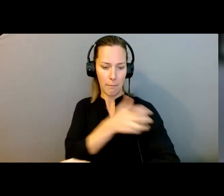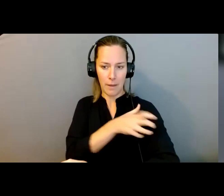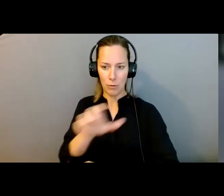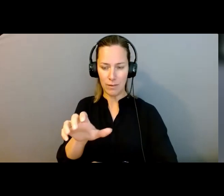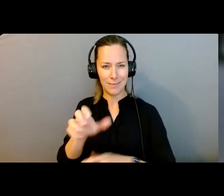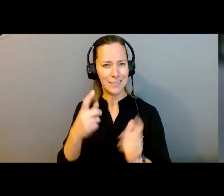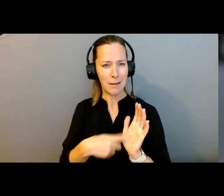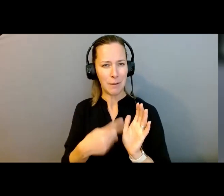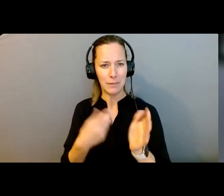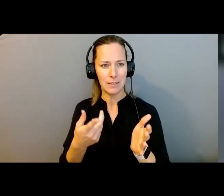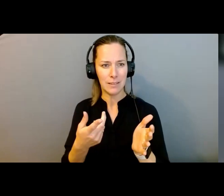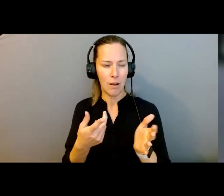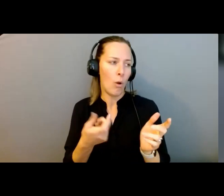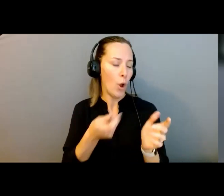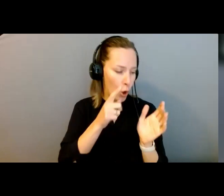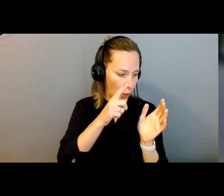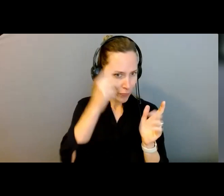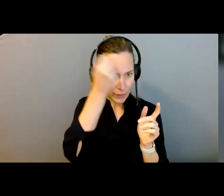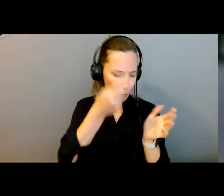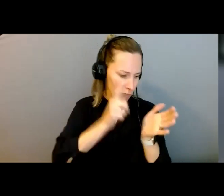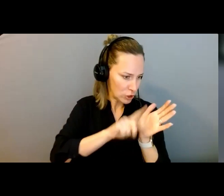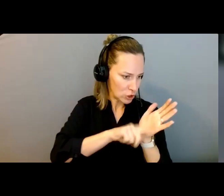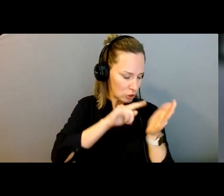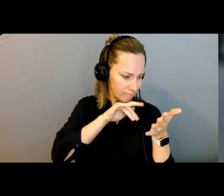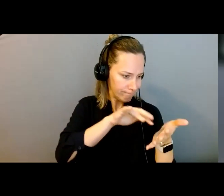know. It's just research of theory, and we don't really think about who that's really impacting.